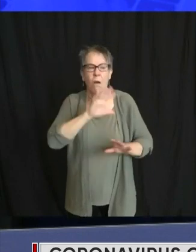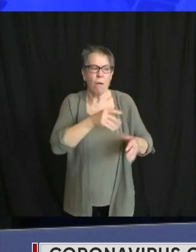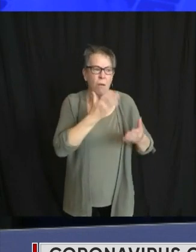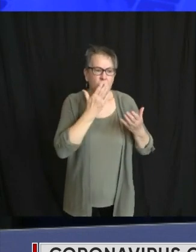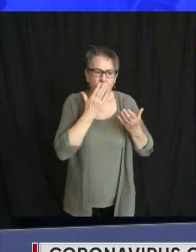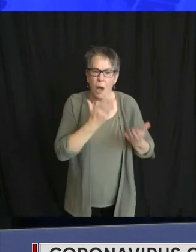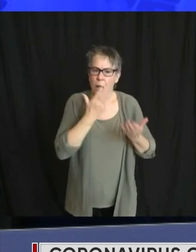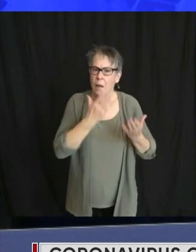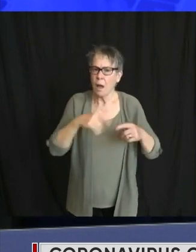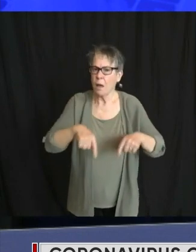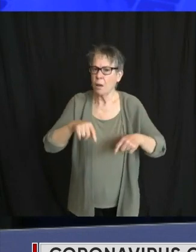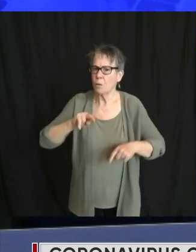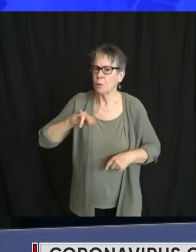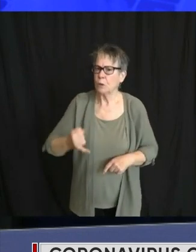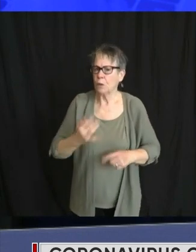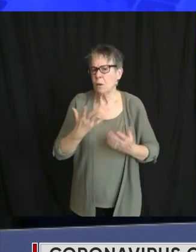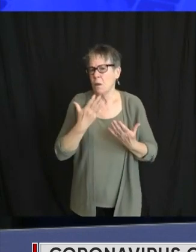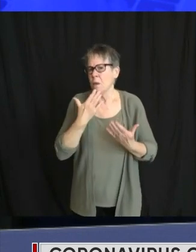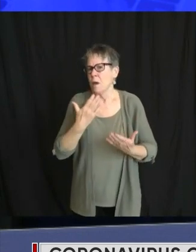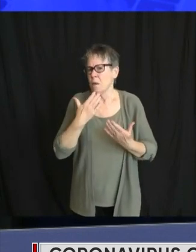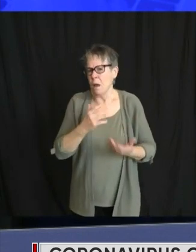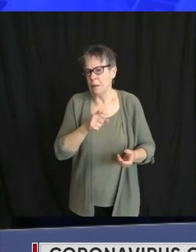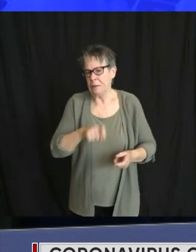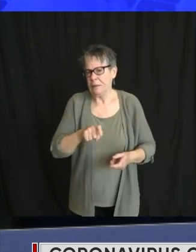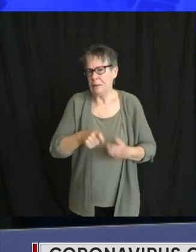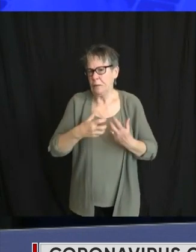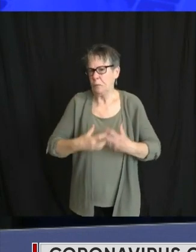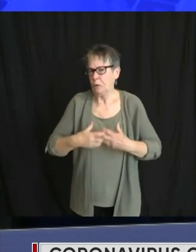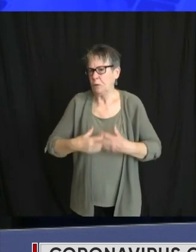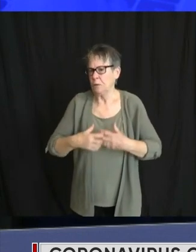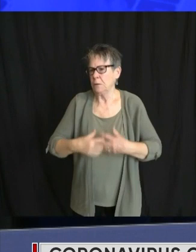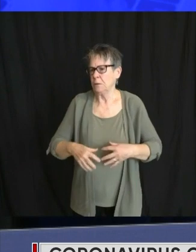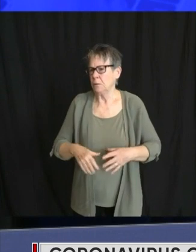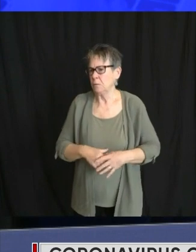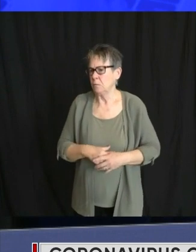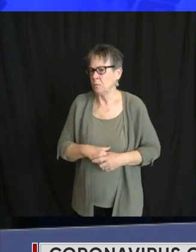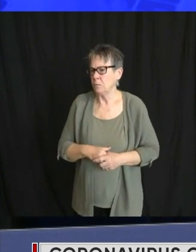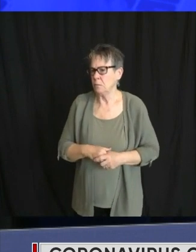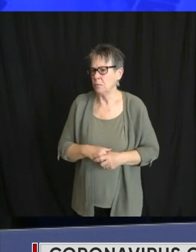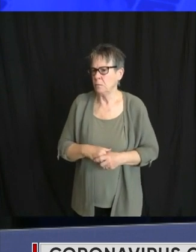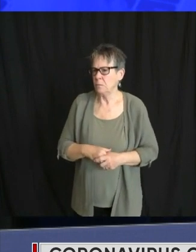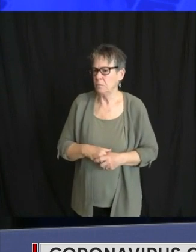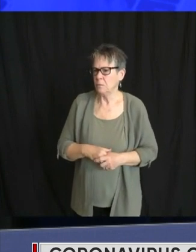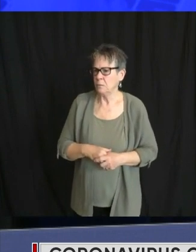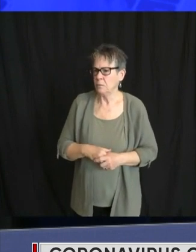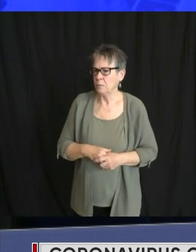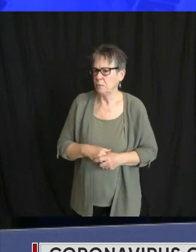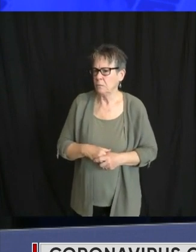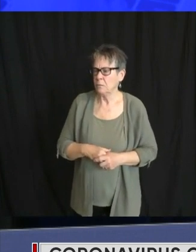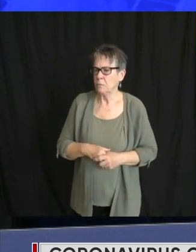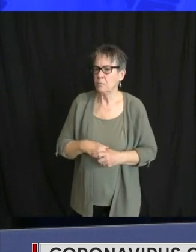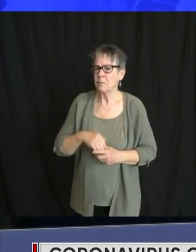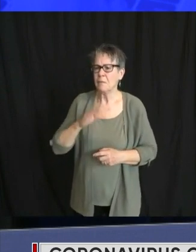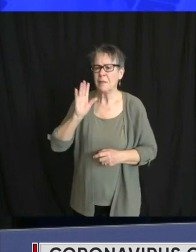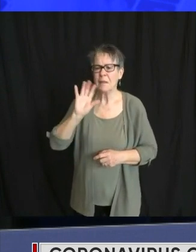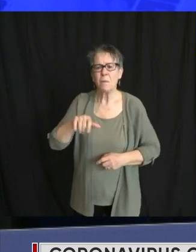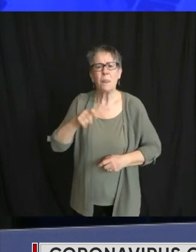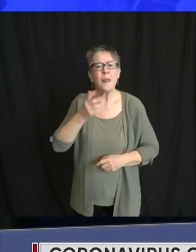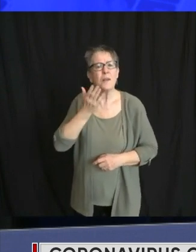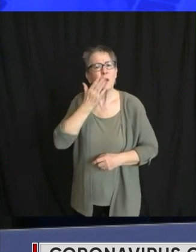JERSEY KNEW HOW GRATEFUL THE STATE OF MASSACHUSETTS IS. IT